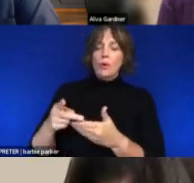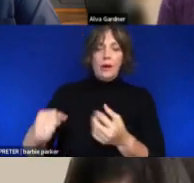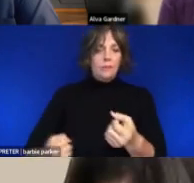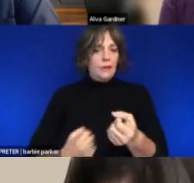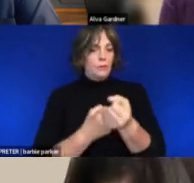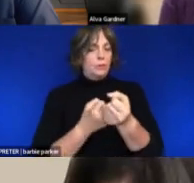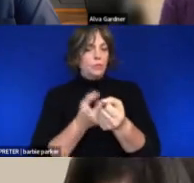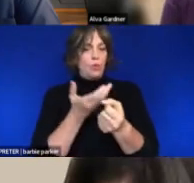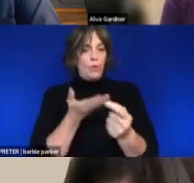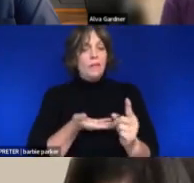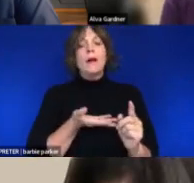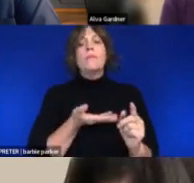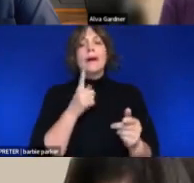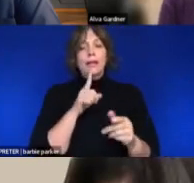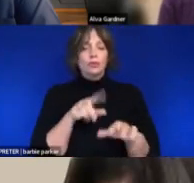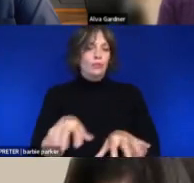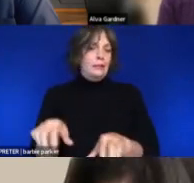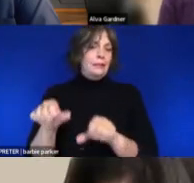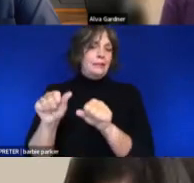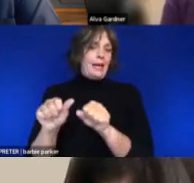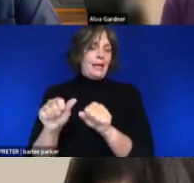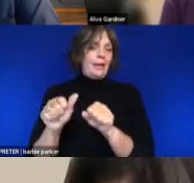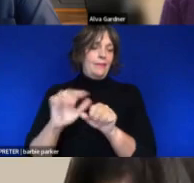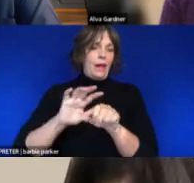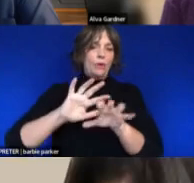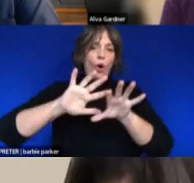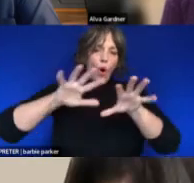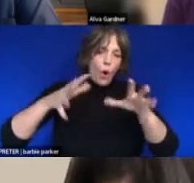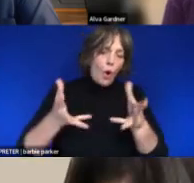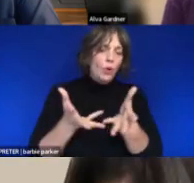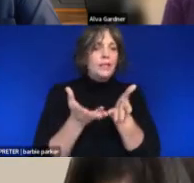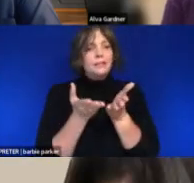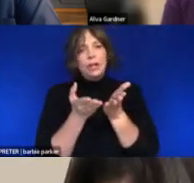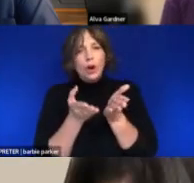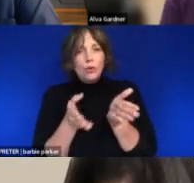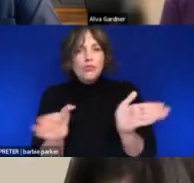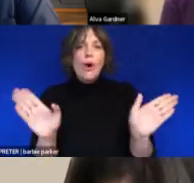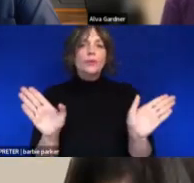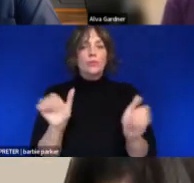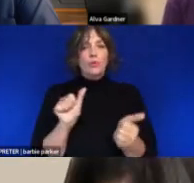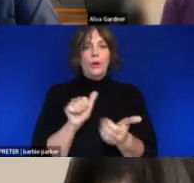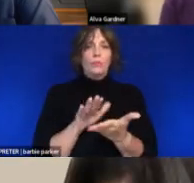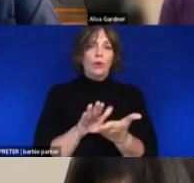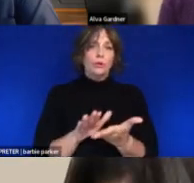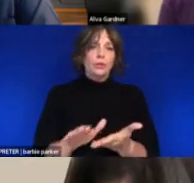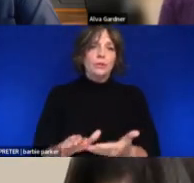really is taking that holistic, across the board approach, and